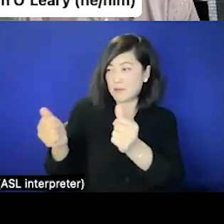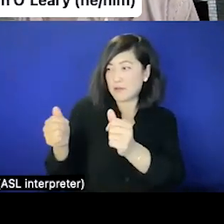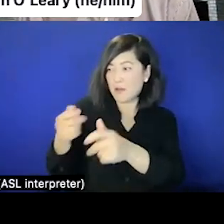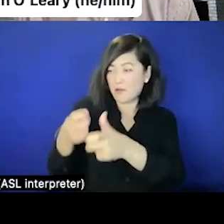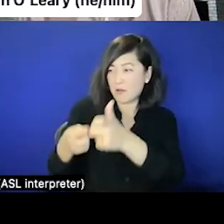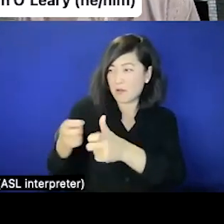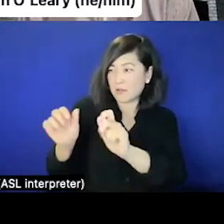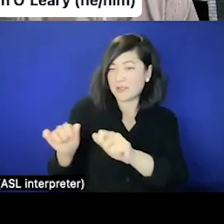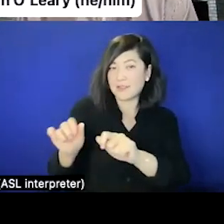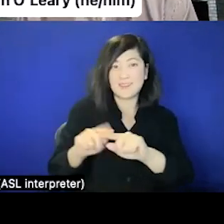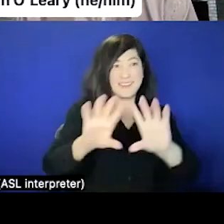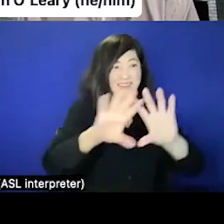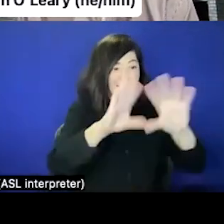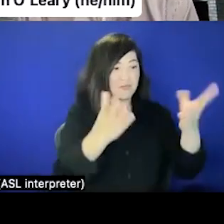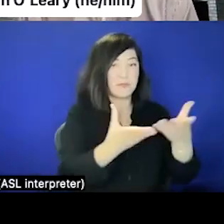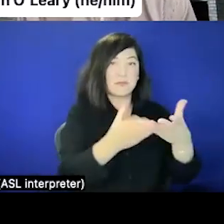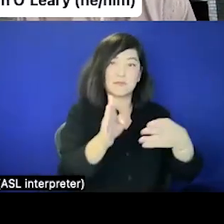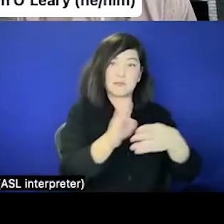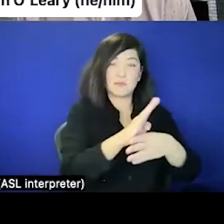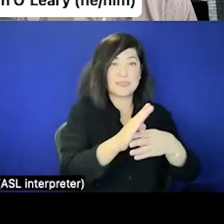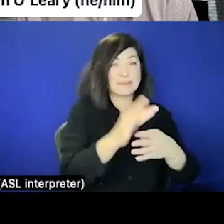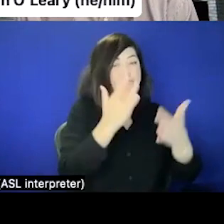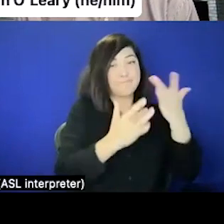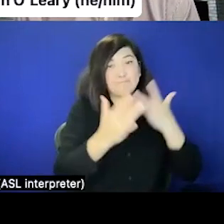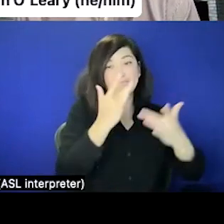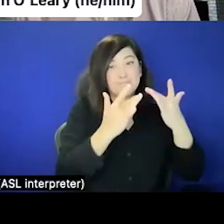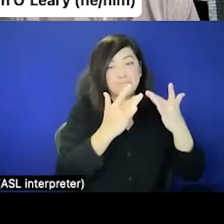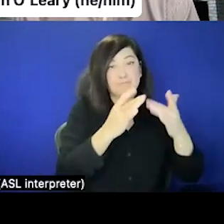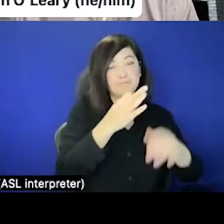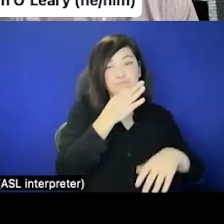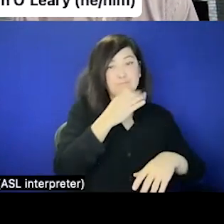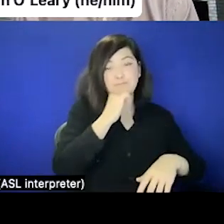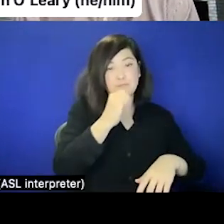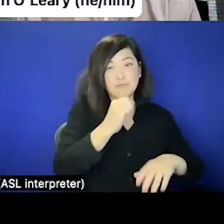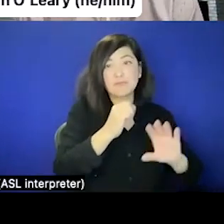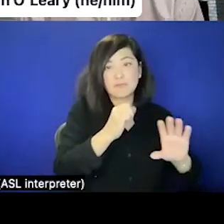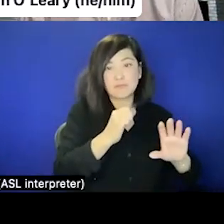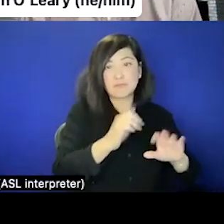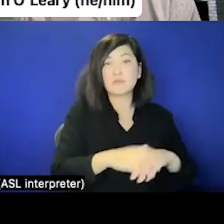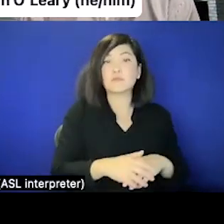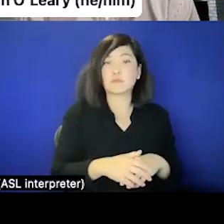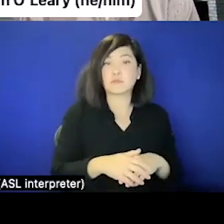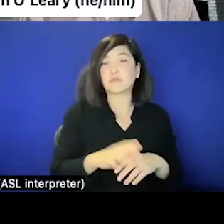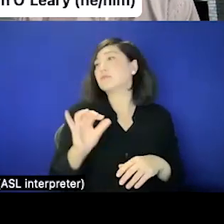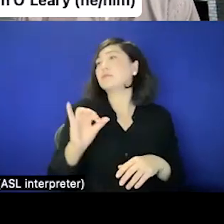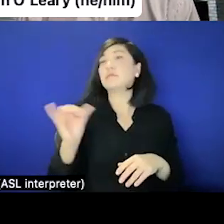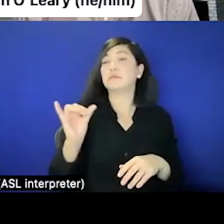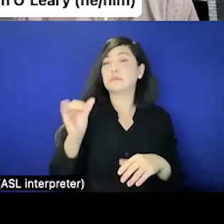it. In a similar way, we're not really deeply aware of what's going on with respect to the